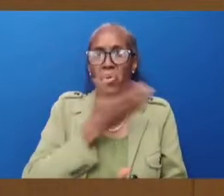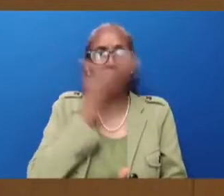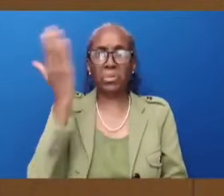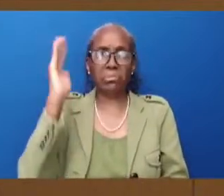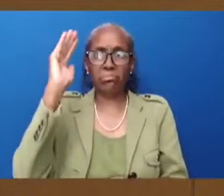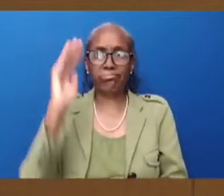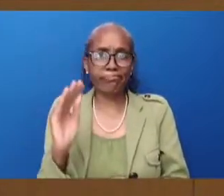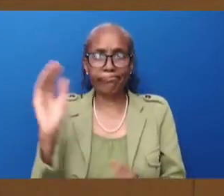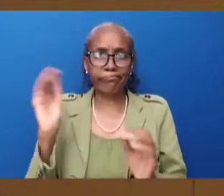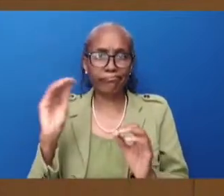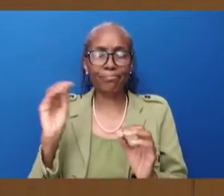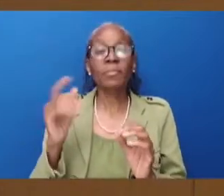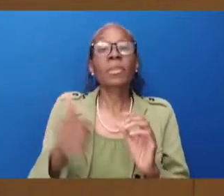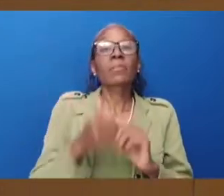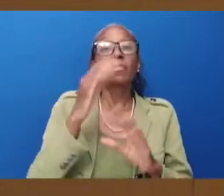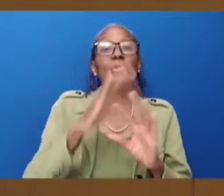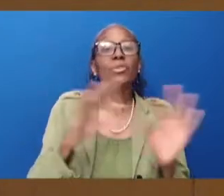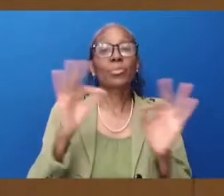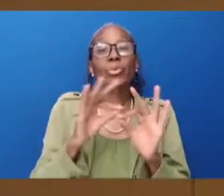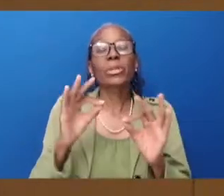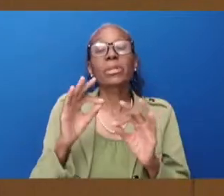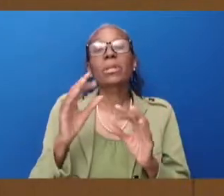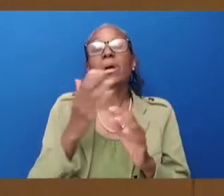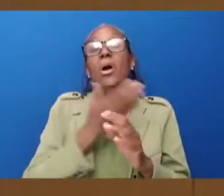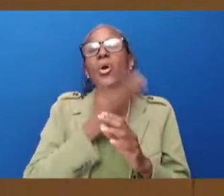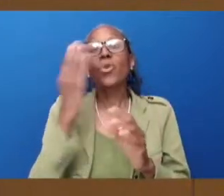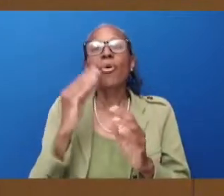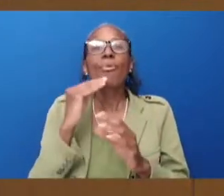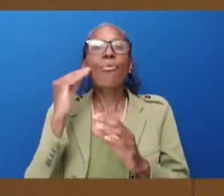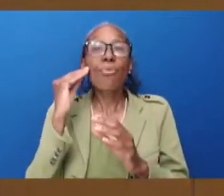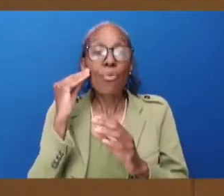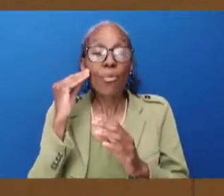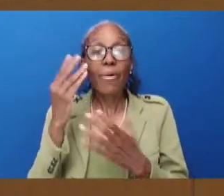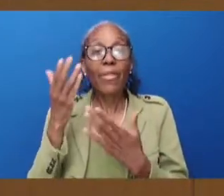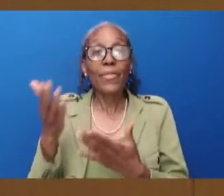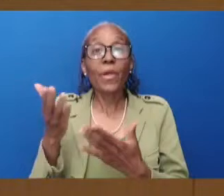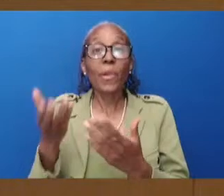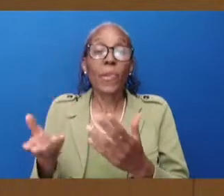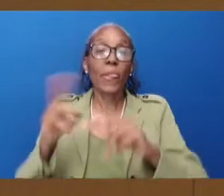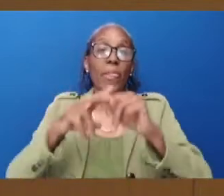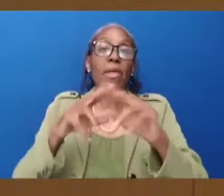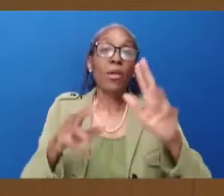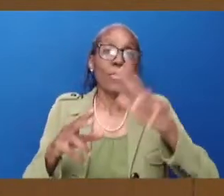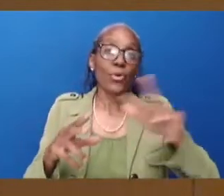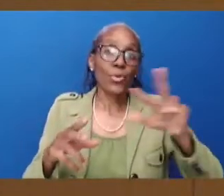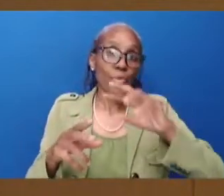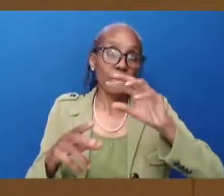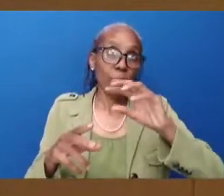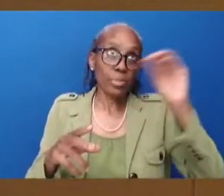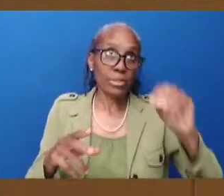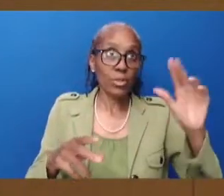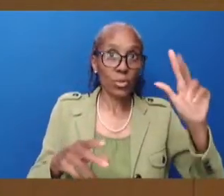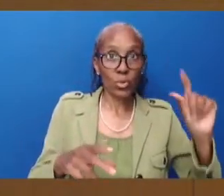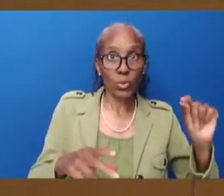WITH THIS CORRIDOR SEEING LITTLE RELIEF.